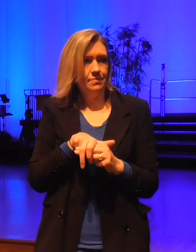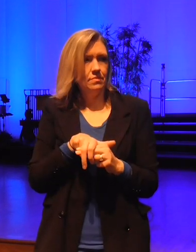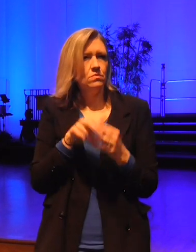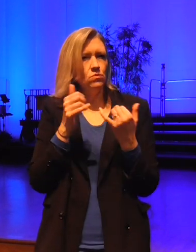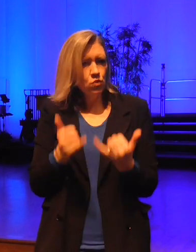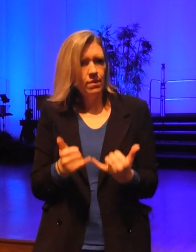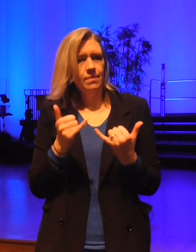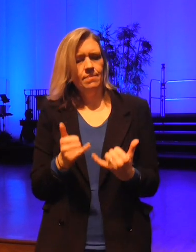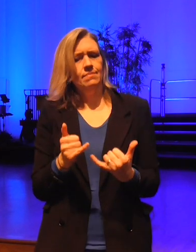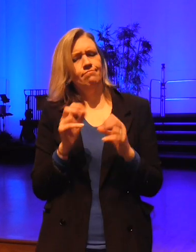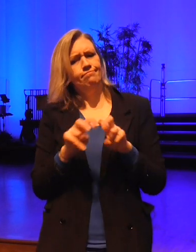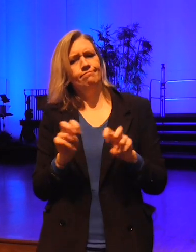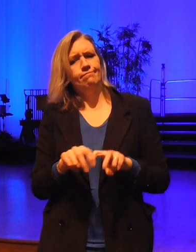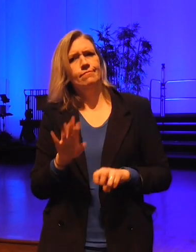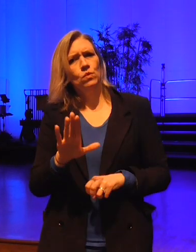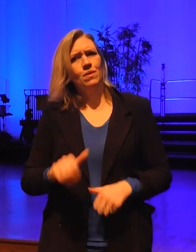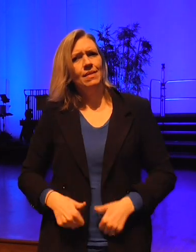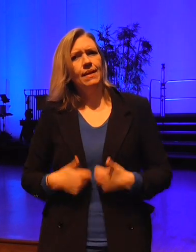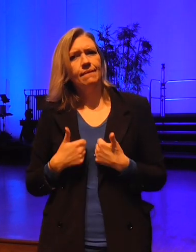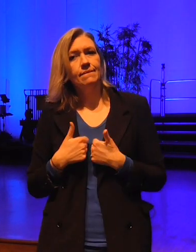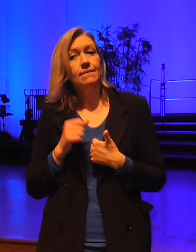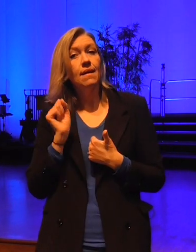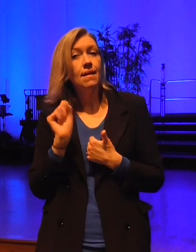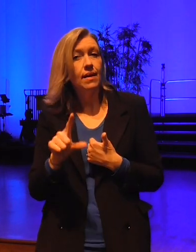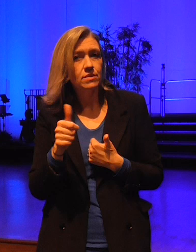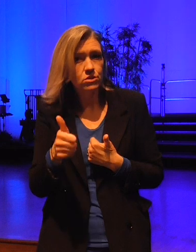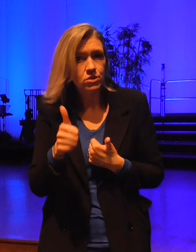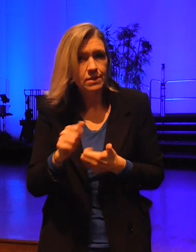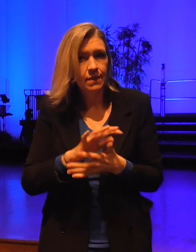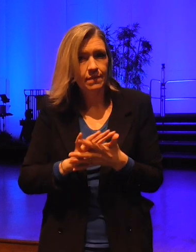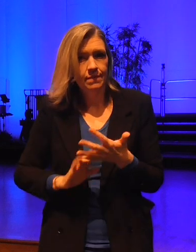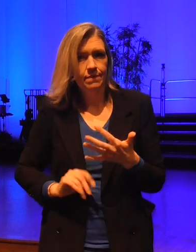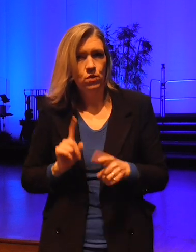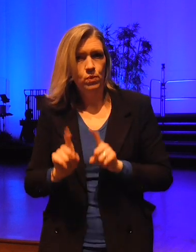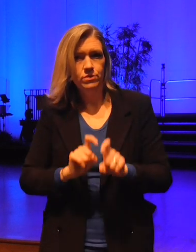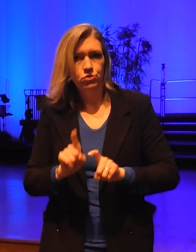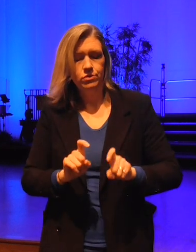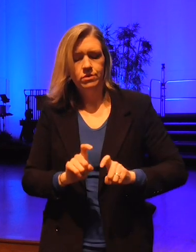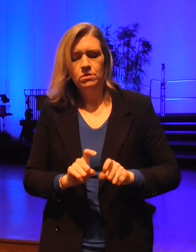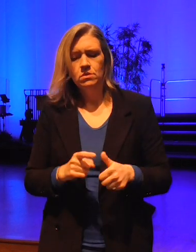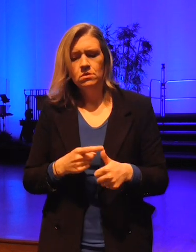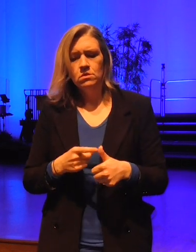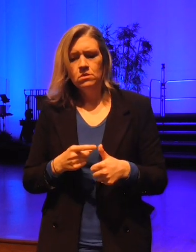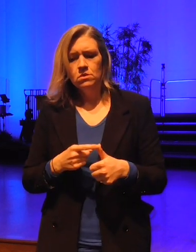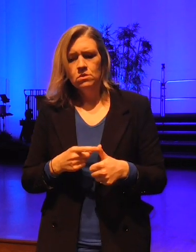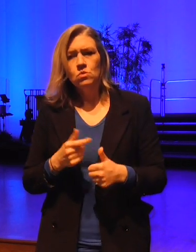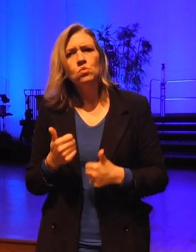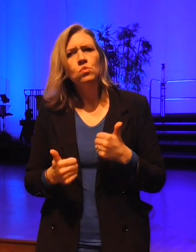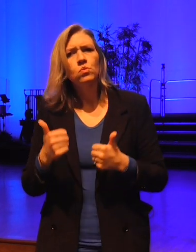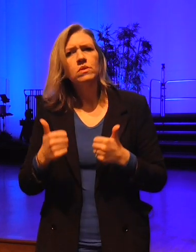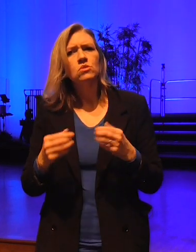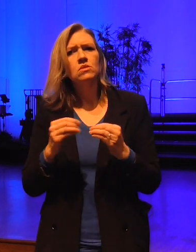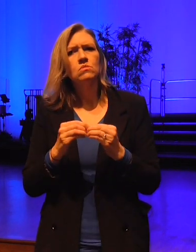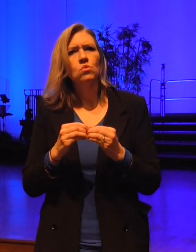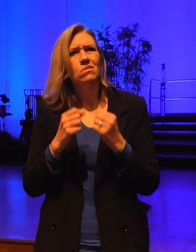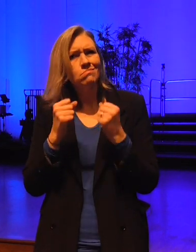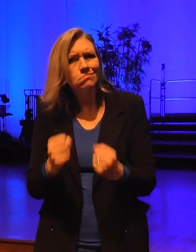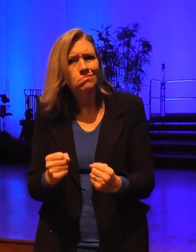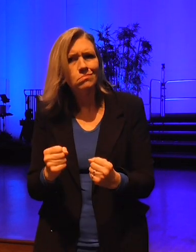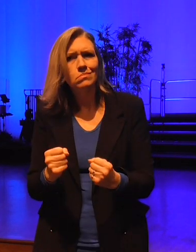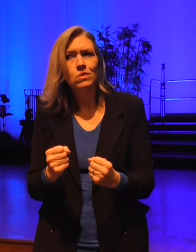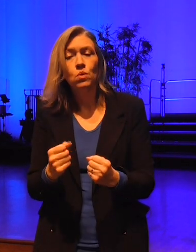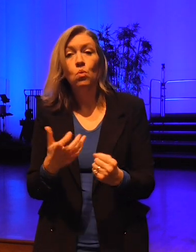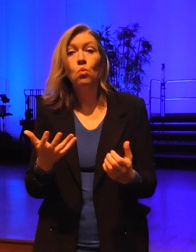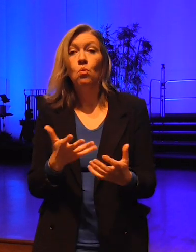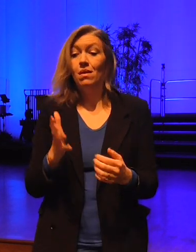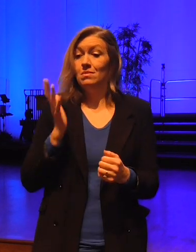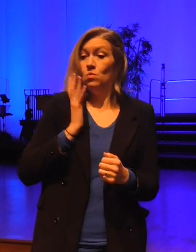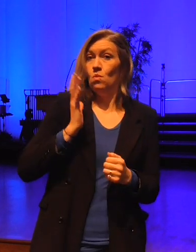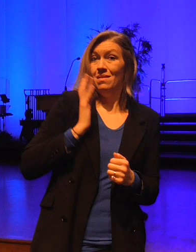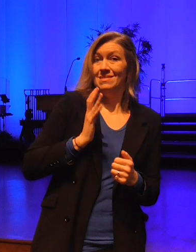ask yourself the following question which is greater what was and what has been in my life or